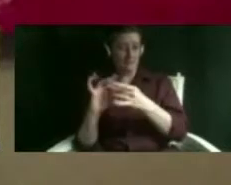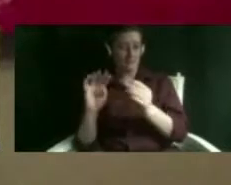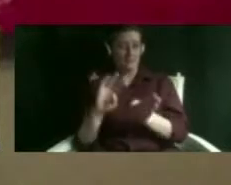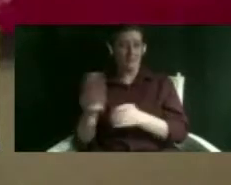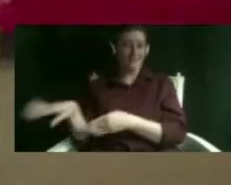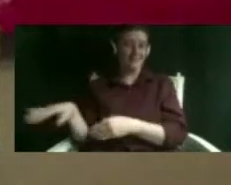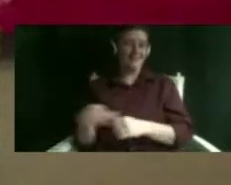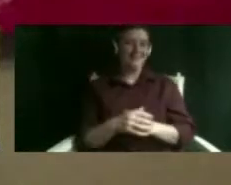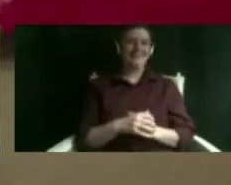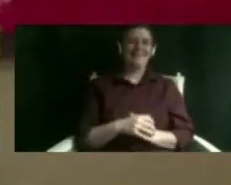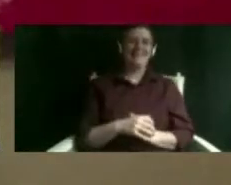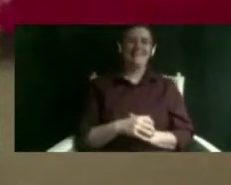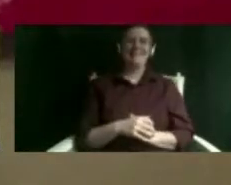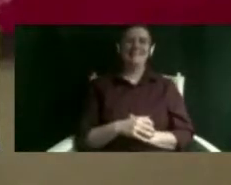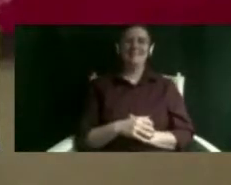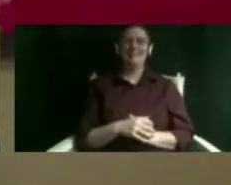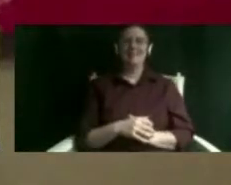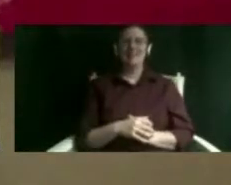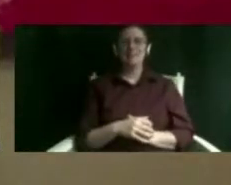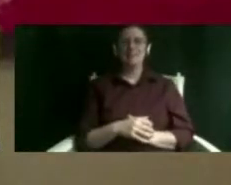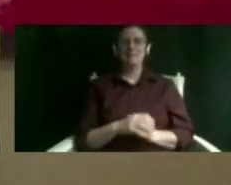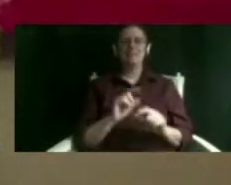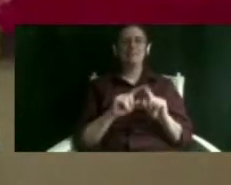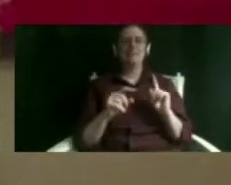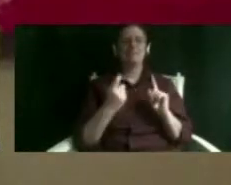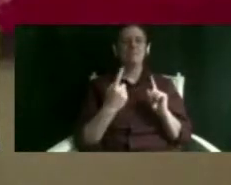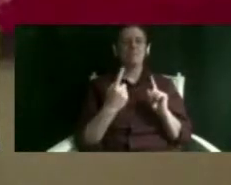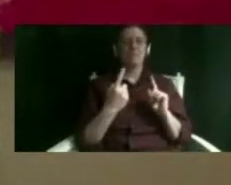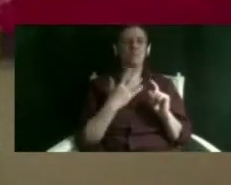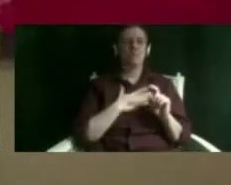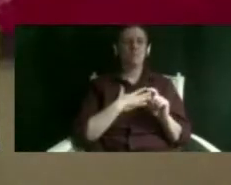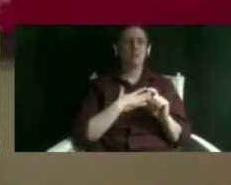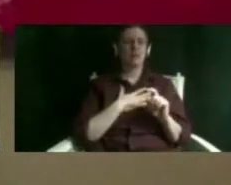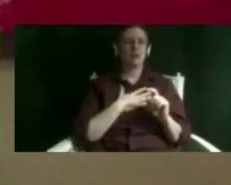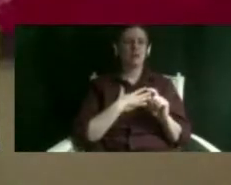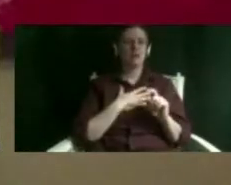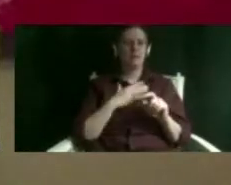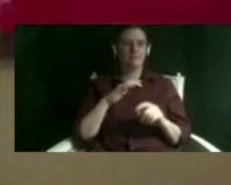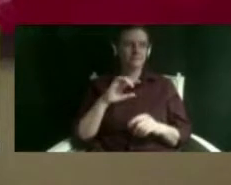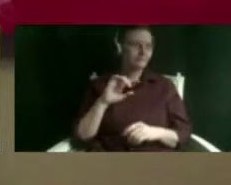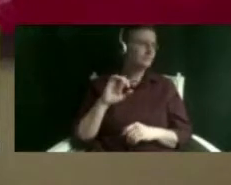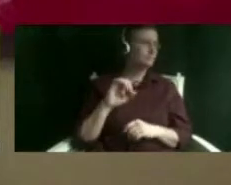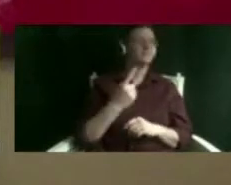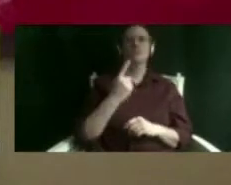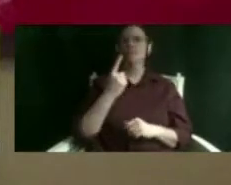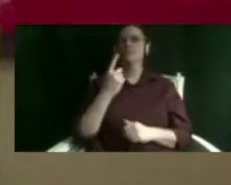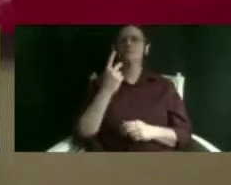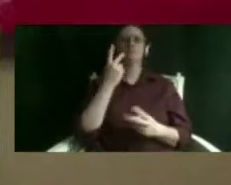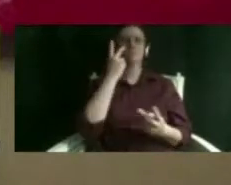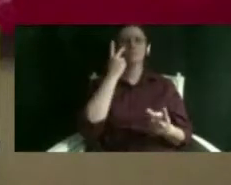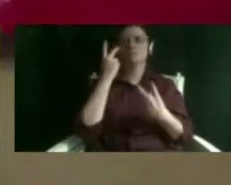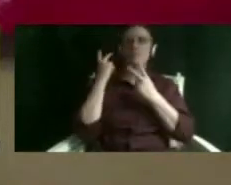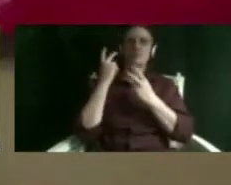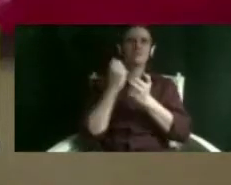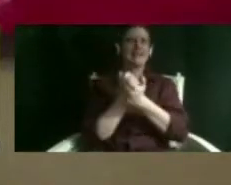to be completely honest but one of my earliest memories what of of just anything is watching